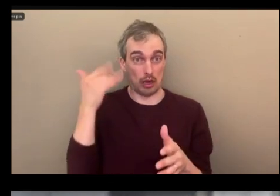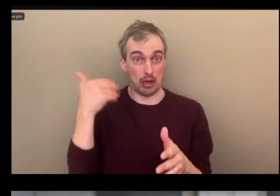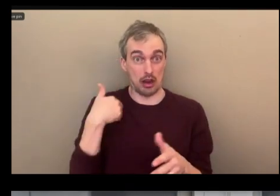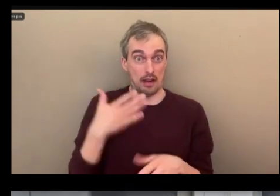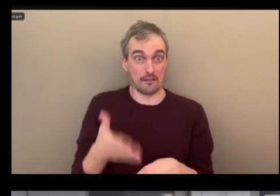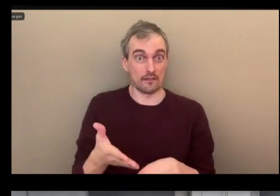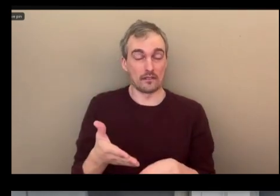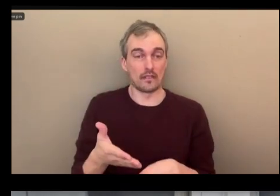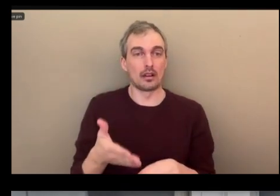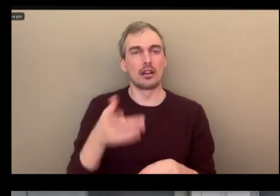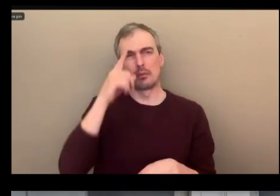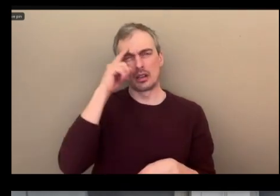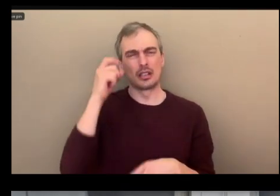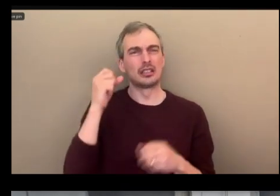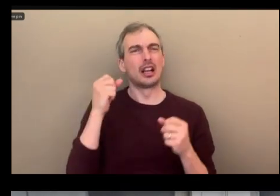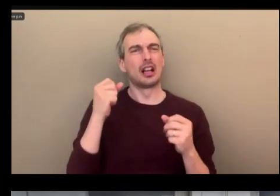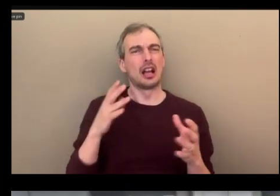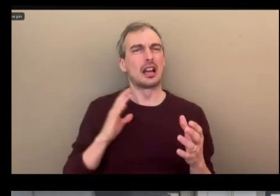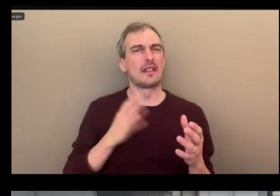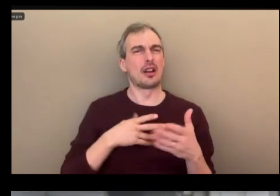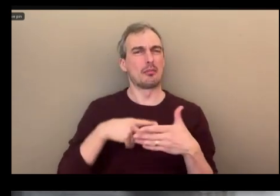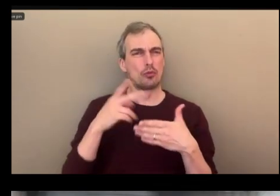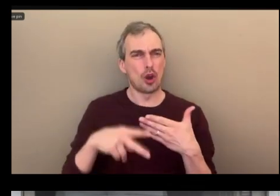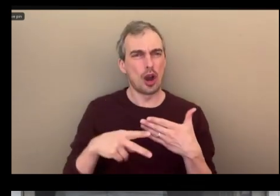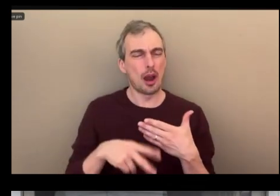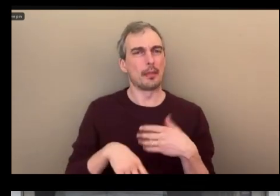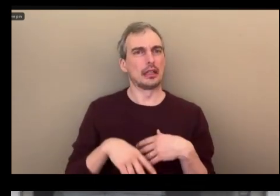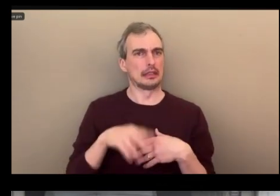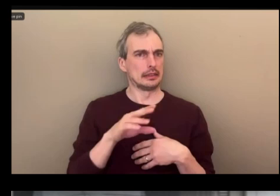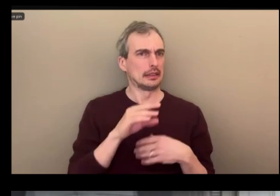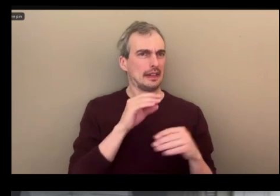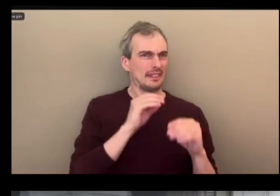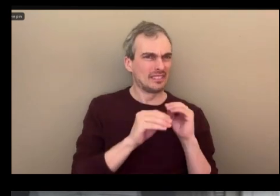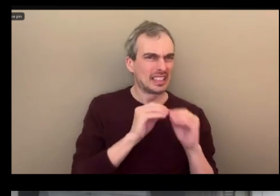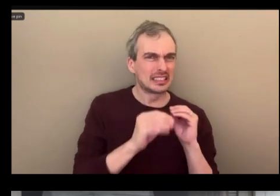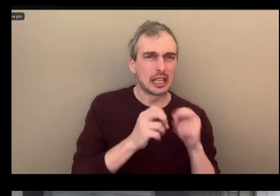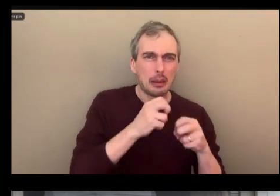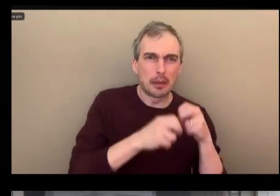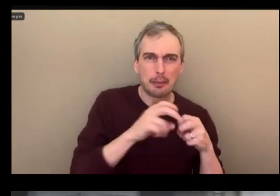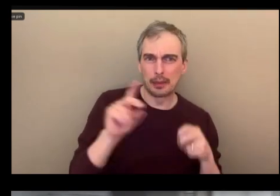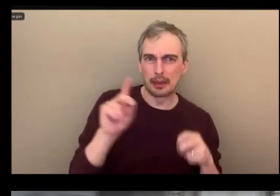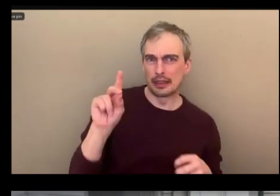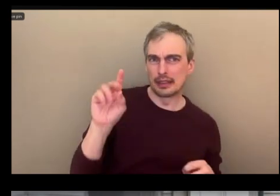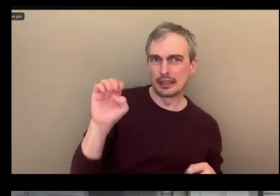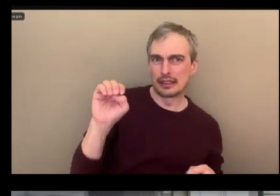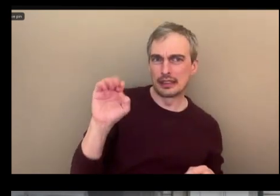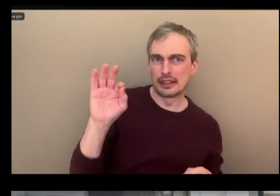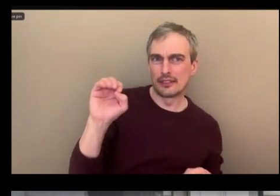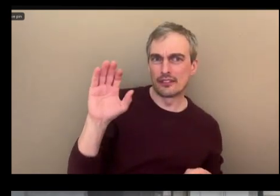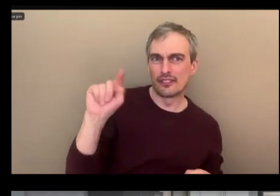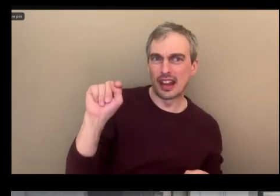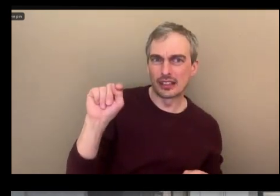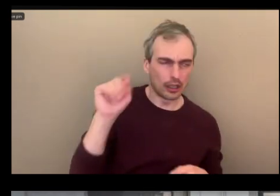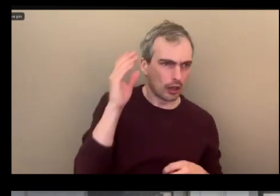What is the problem with that defect? Like, what's broken in that experience? And our team gets together, we also bring in developers,